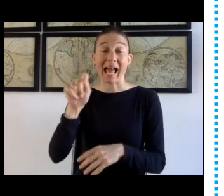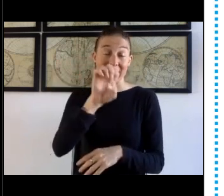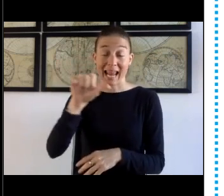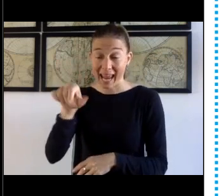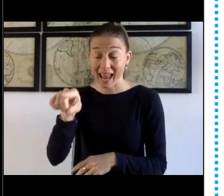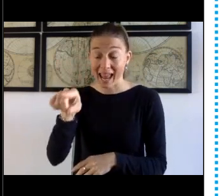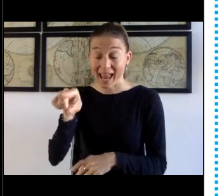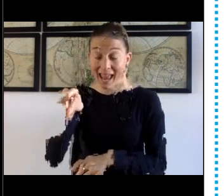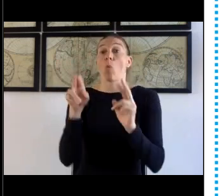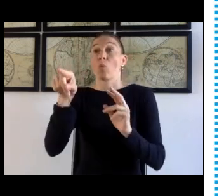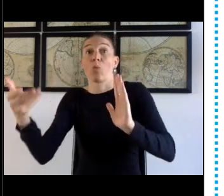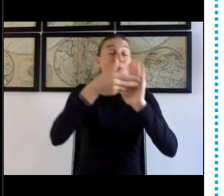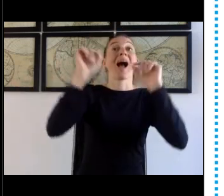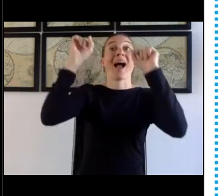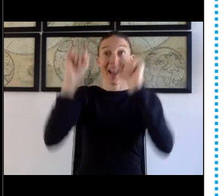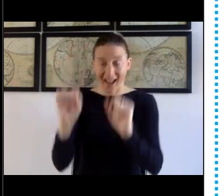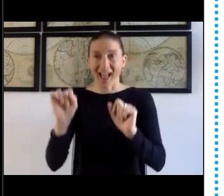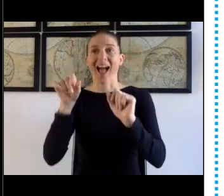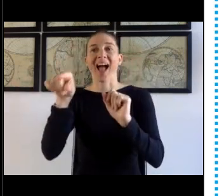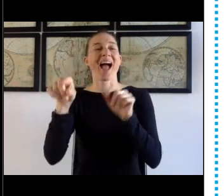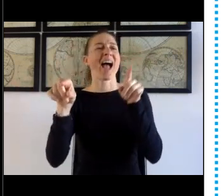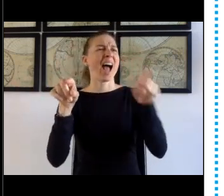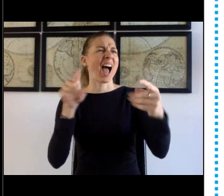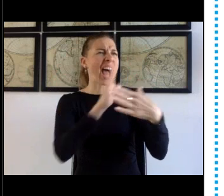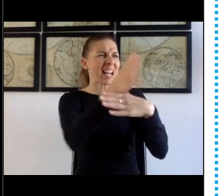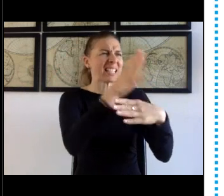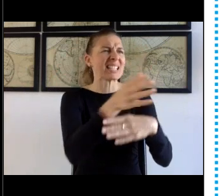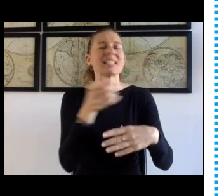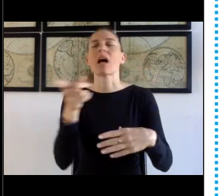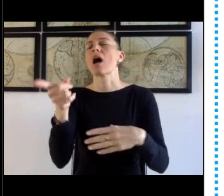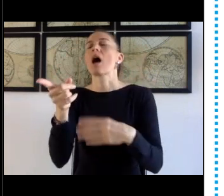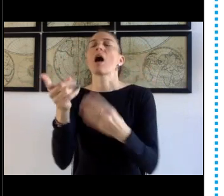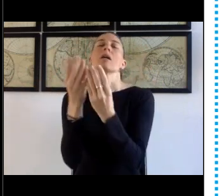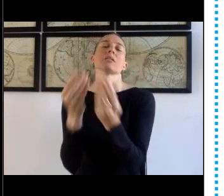some problems of accessibility because, as I said, there is a gap